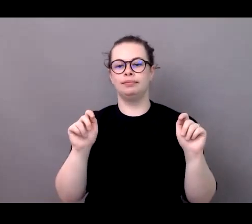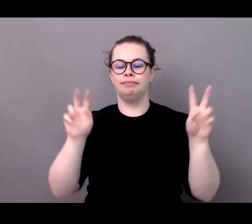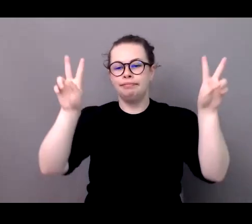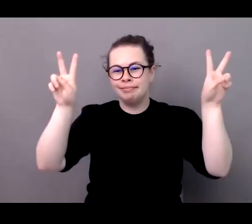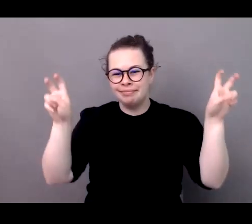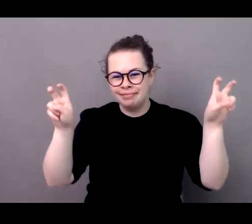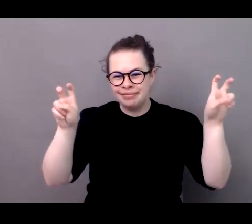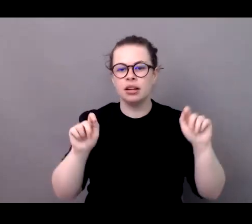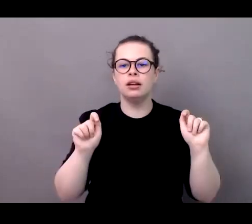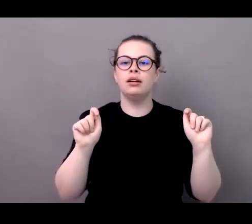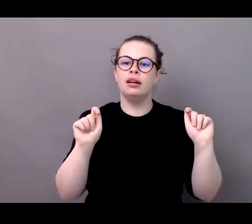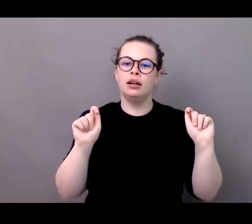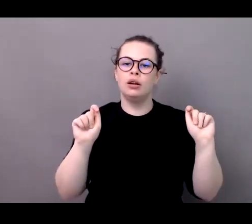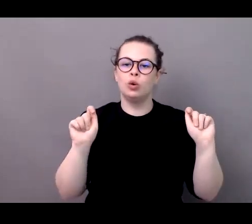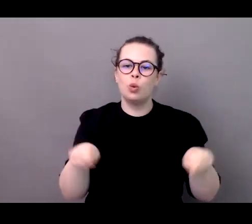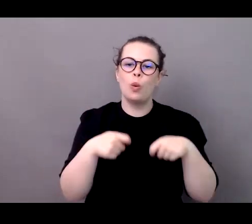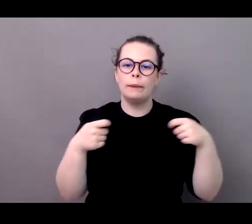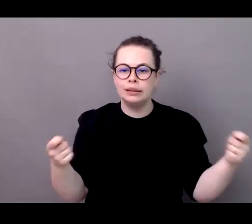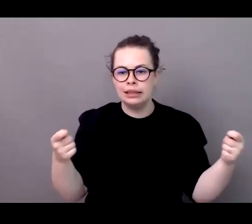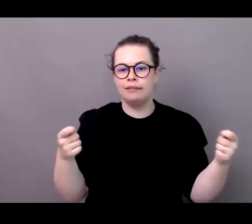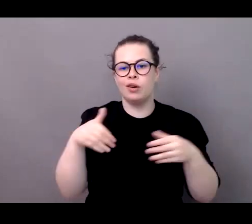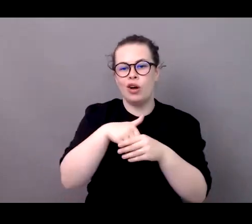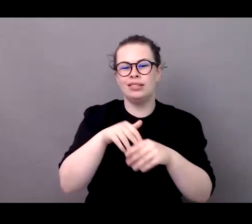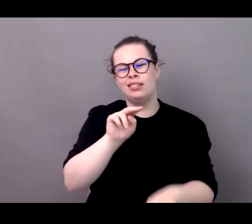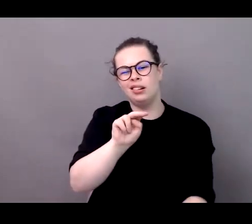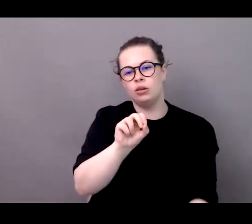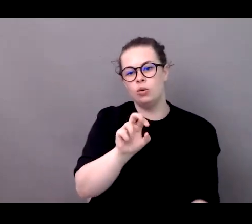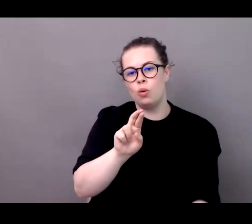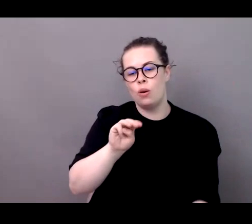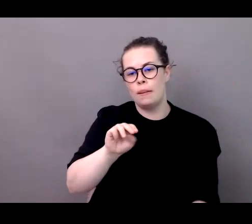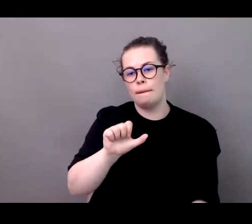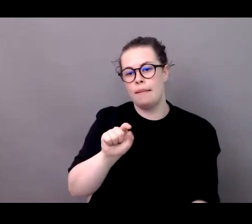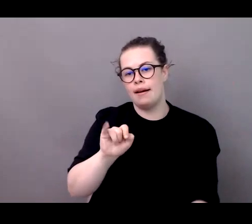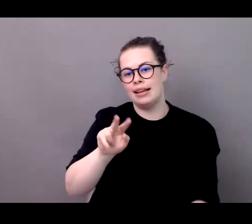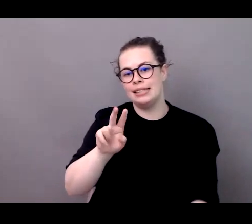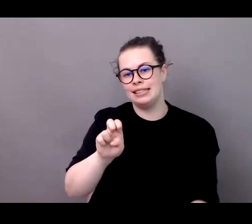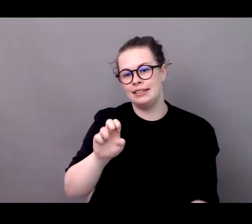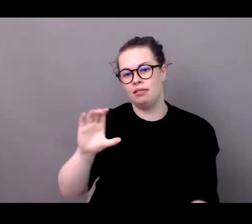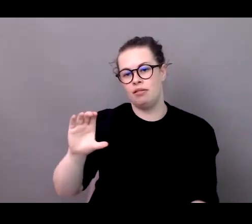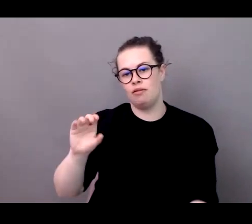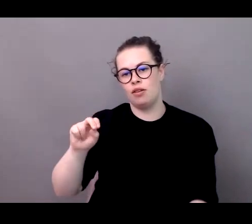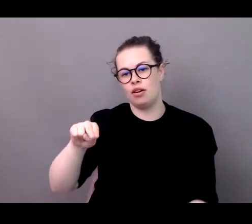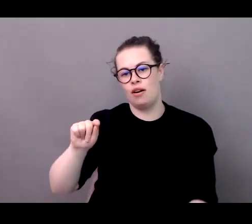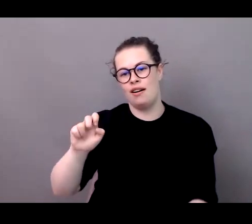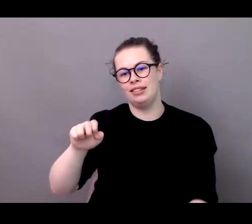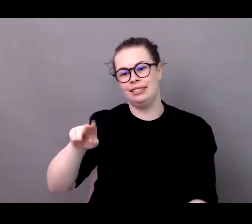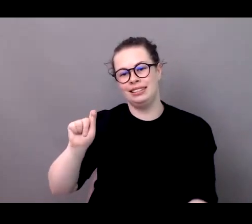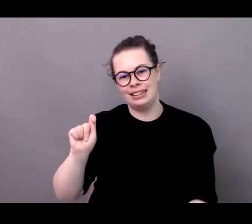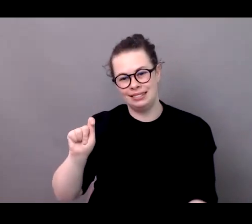be working on normative content. For that section, the goal is to explain each of the provisions in